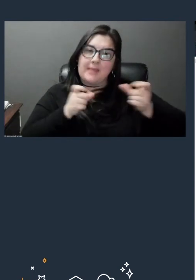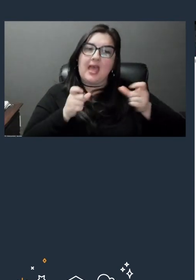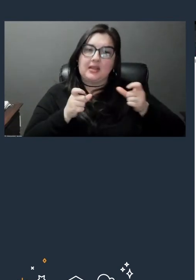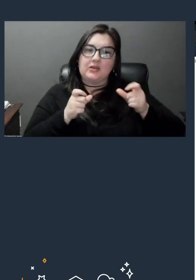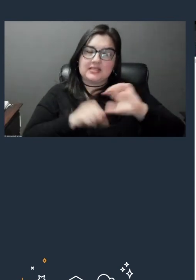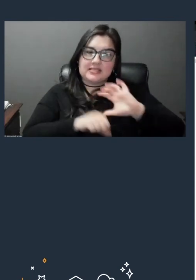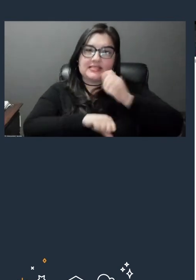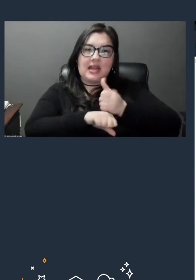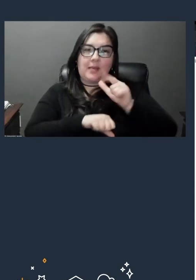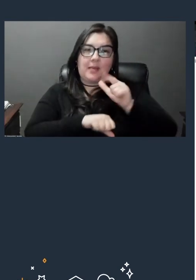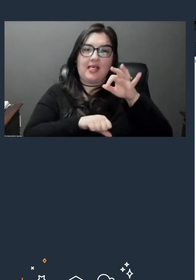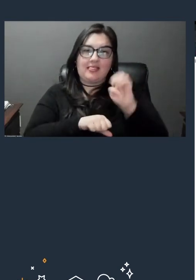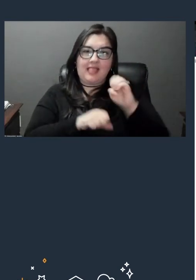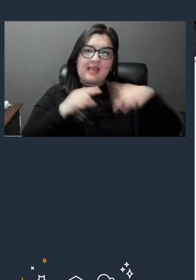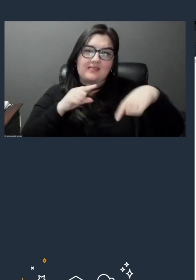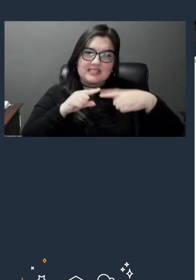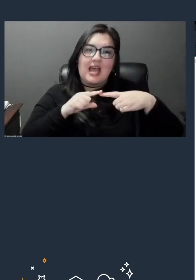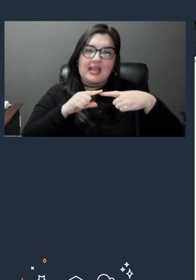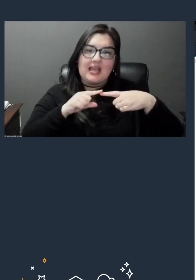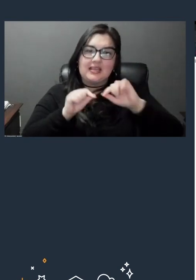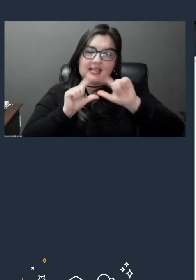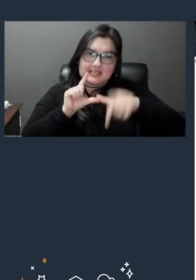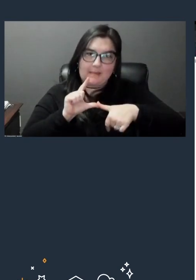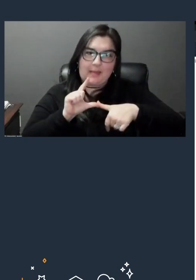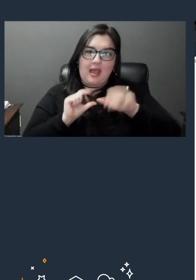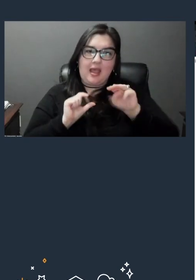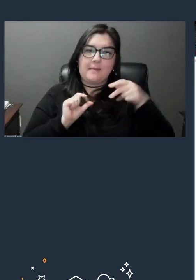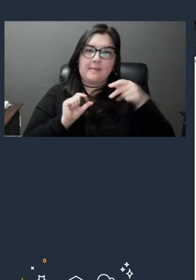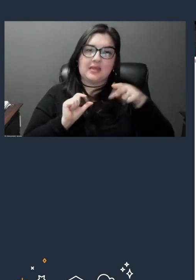to expire incomplete MPUs after specific number of days.